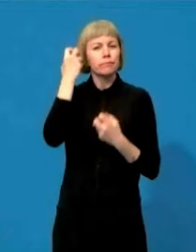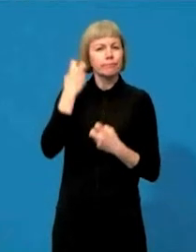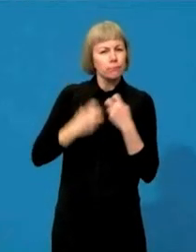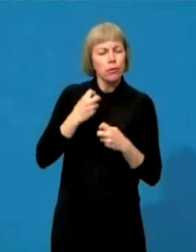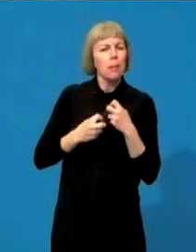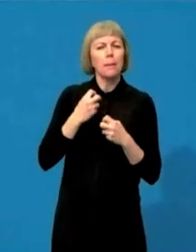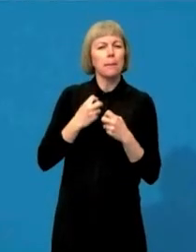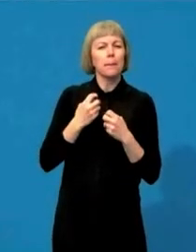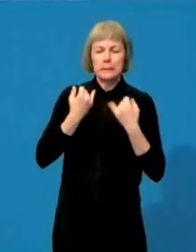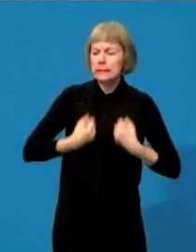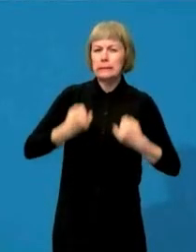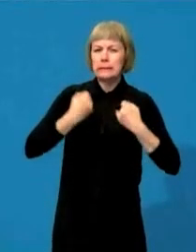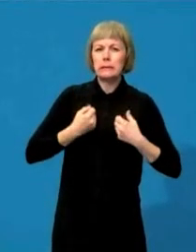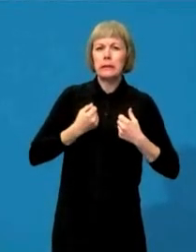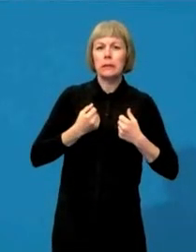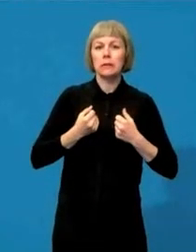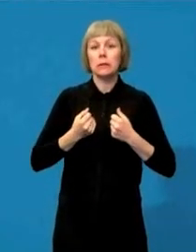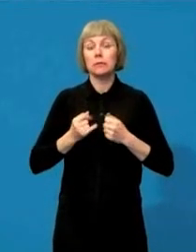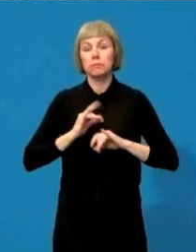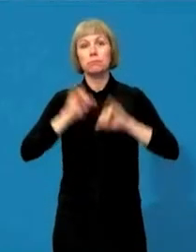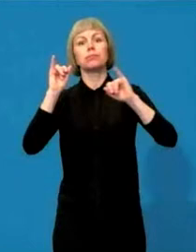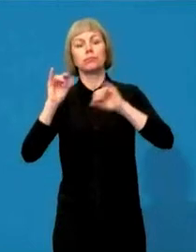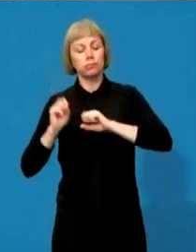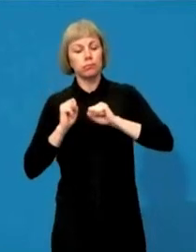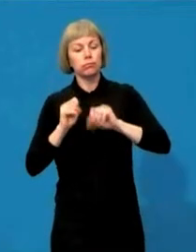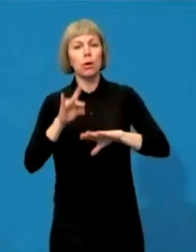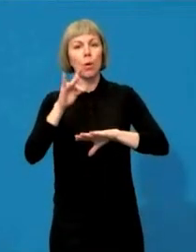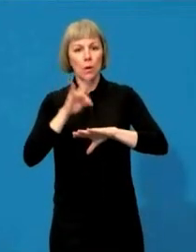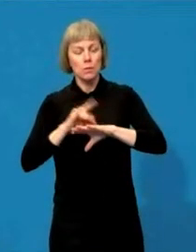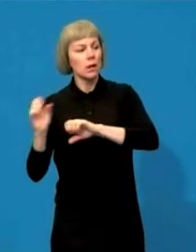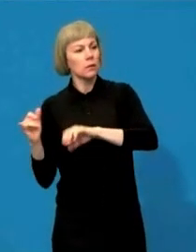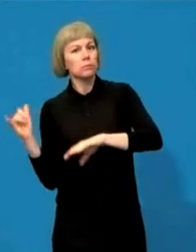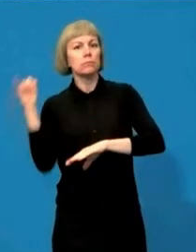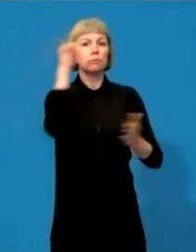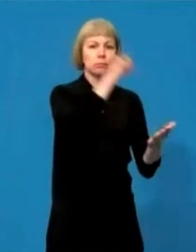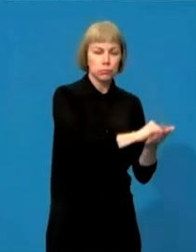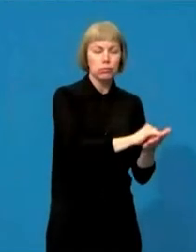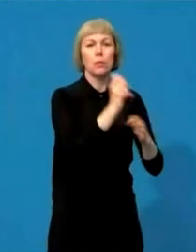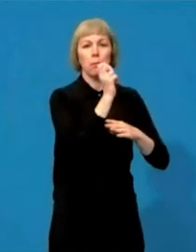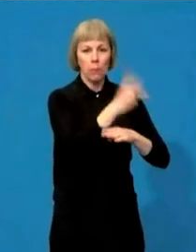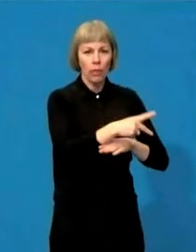Perth and got put a shunt which drains the fluid out of his brain.